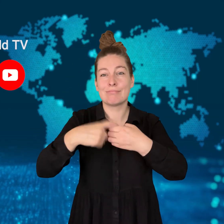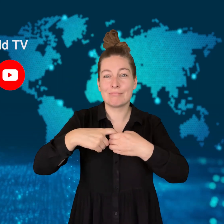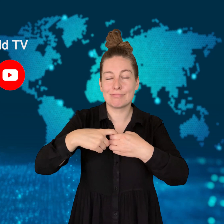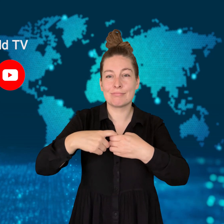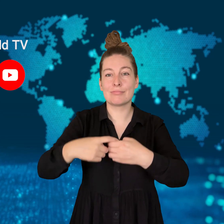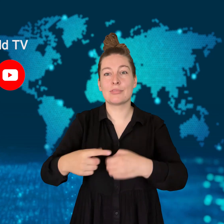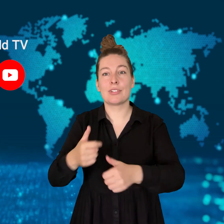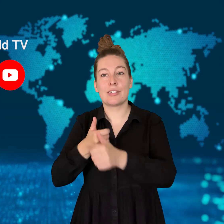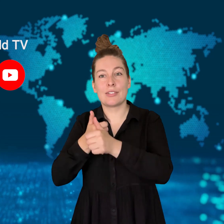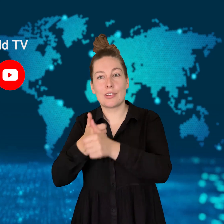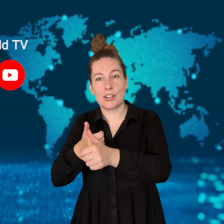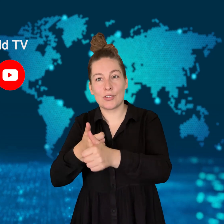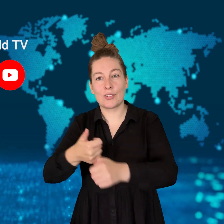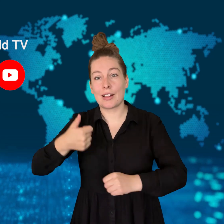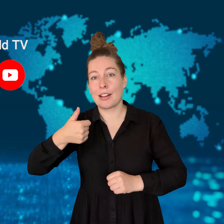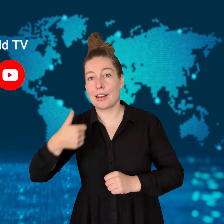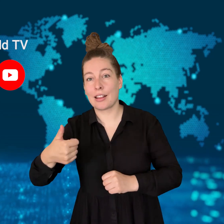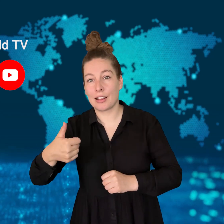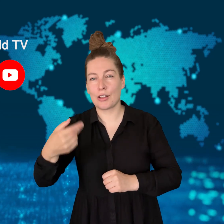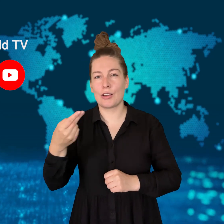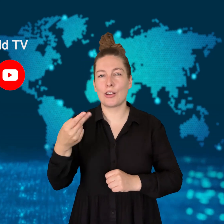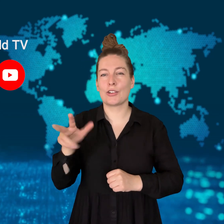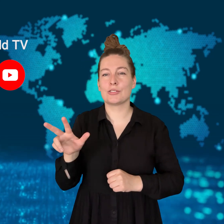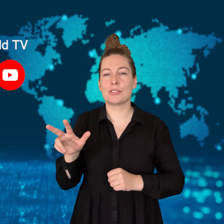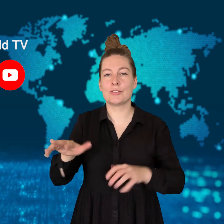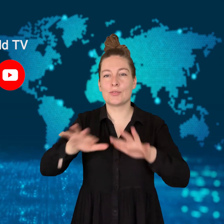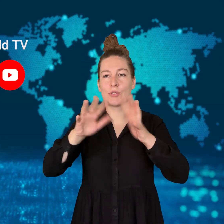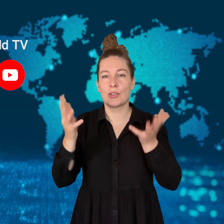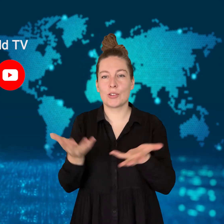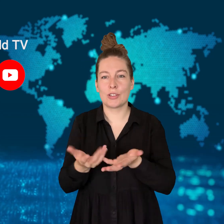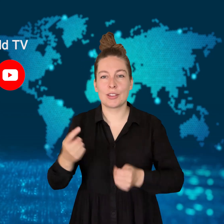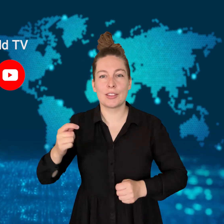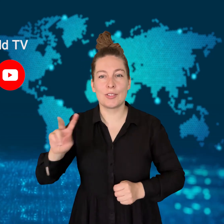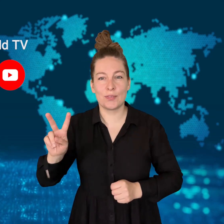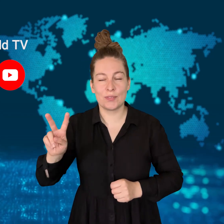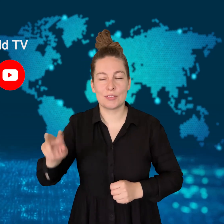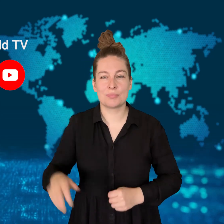to get new video updates!